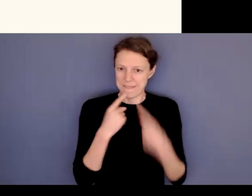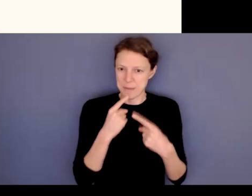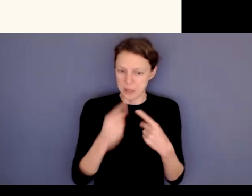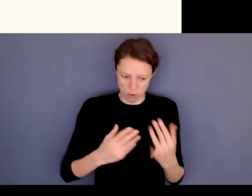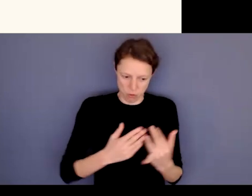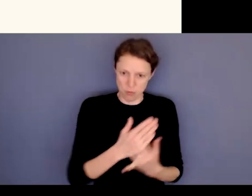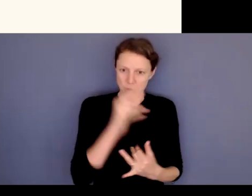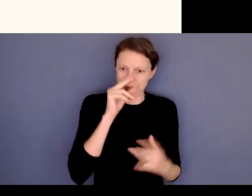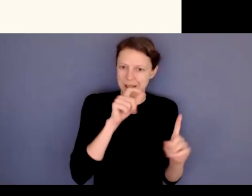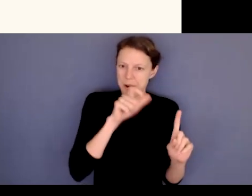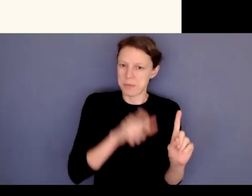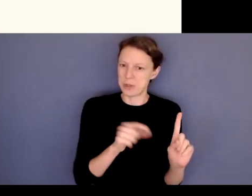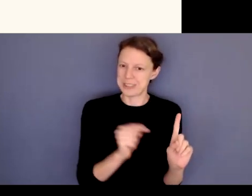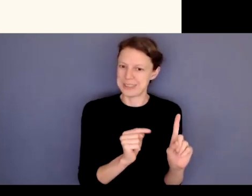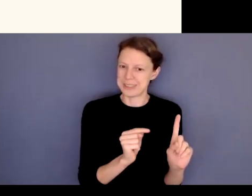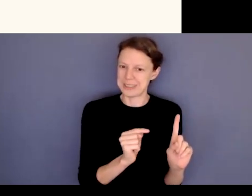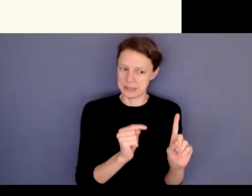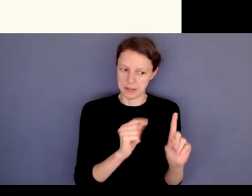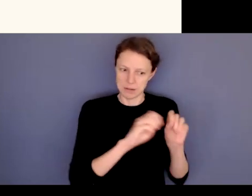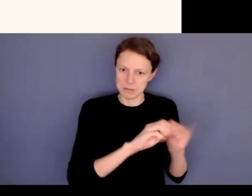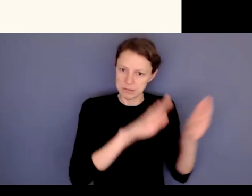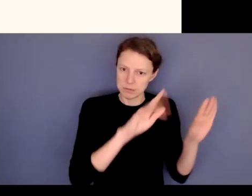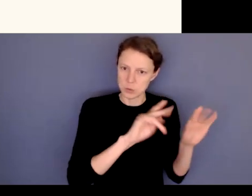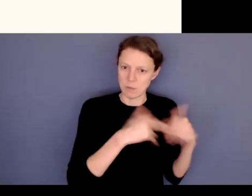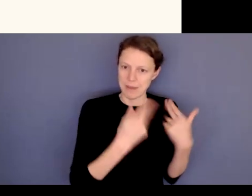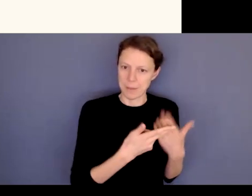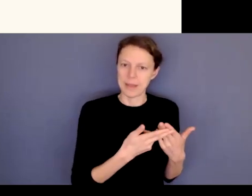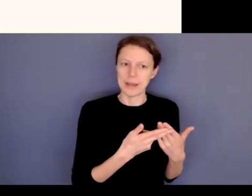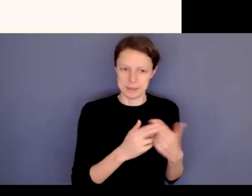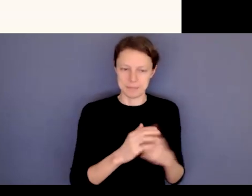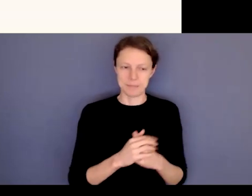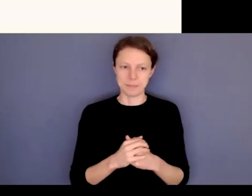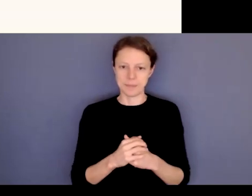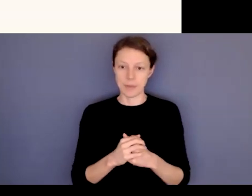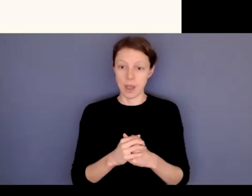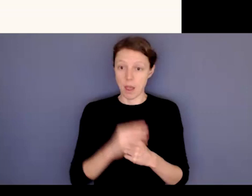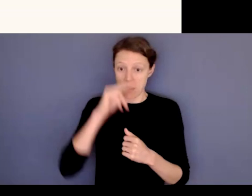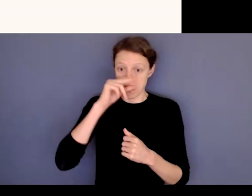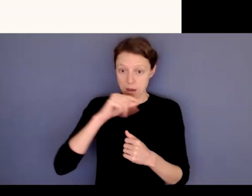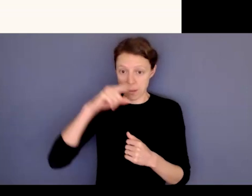constantly on their phones, but they're often not actually taking information in. And if they do see something as they're